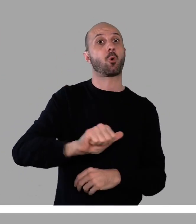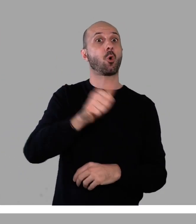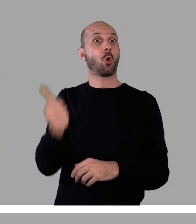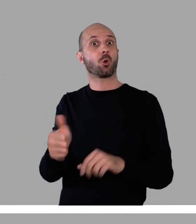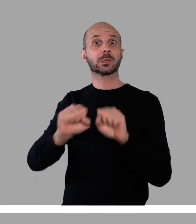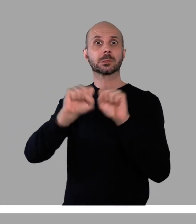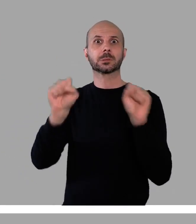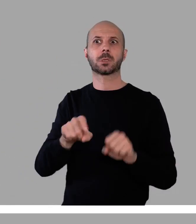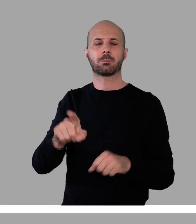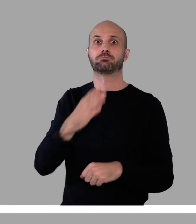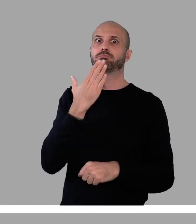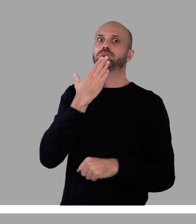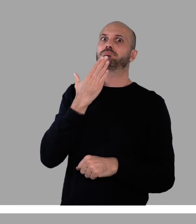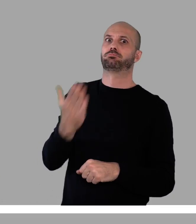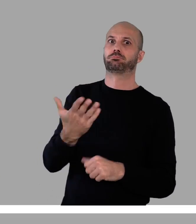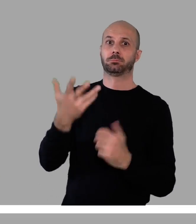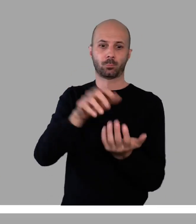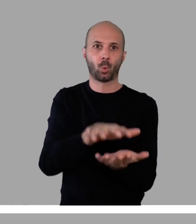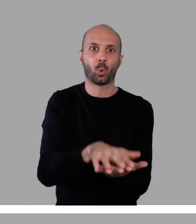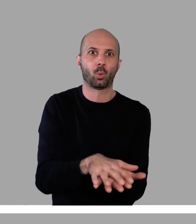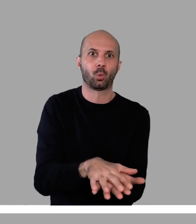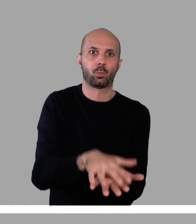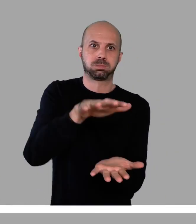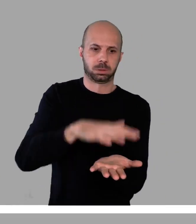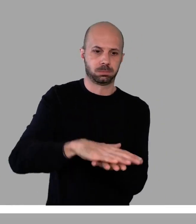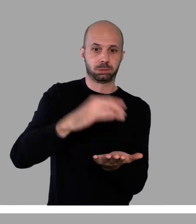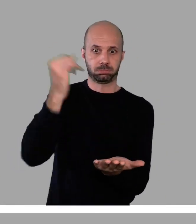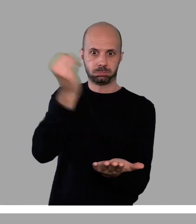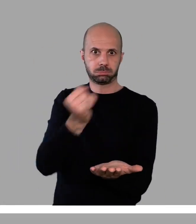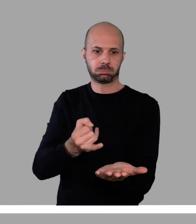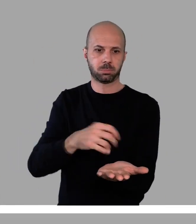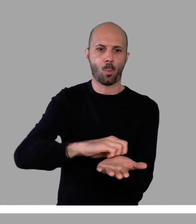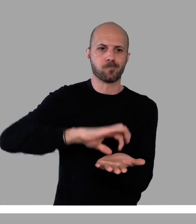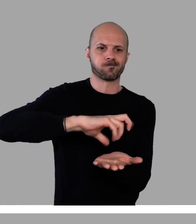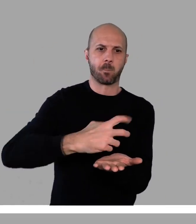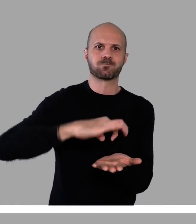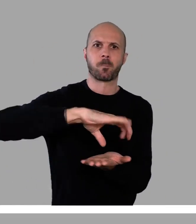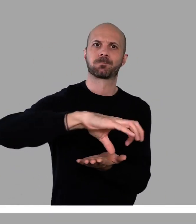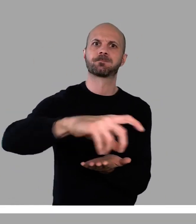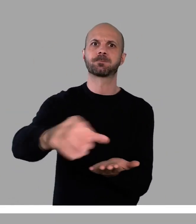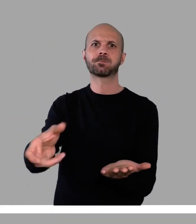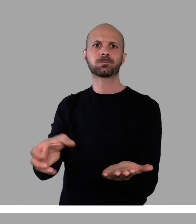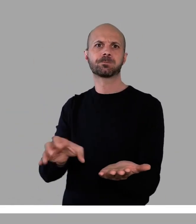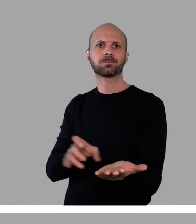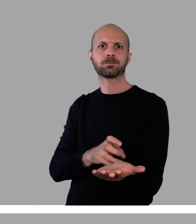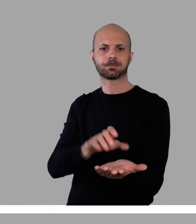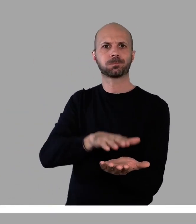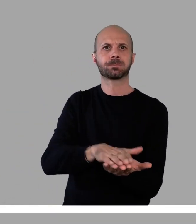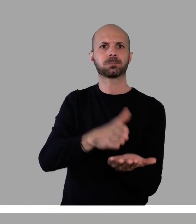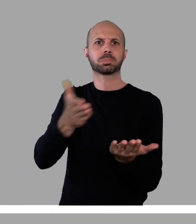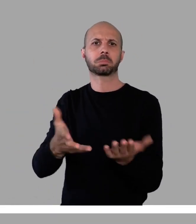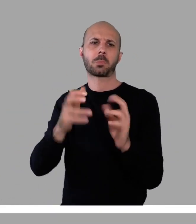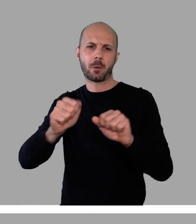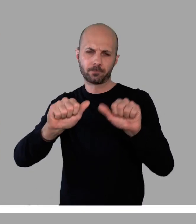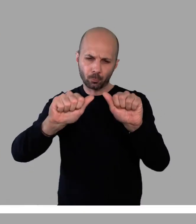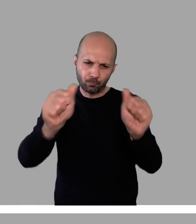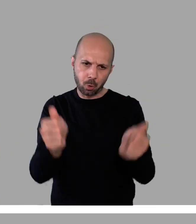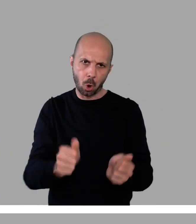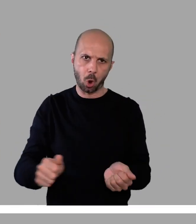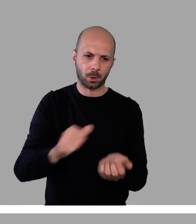A more effective technique of relief translation of a painting is the one in low and high relief.